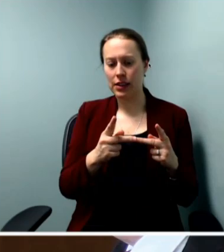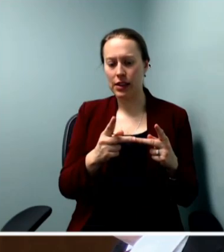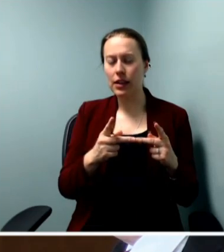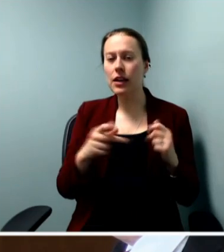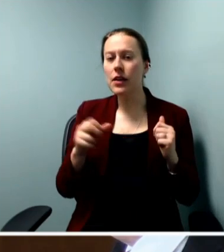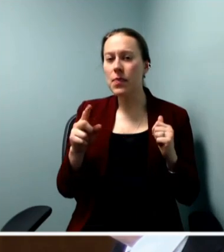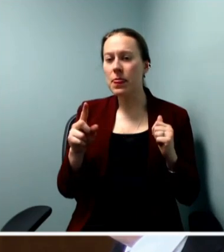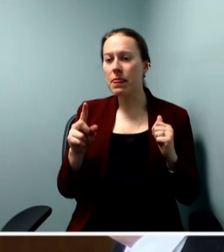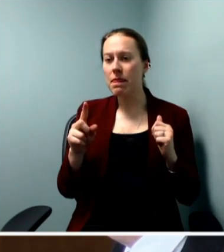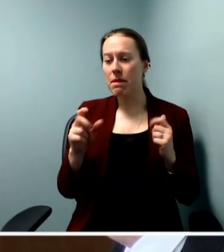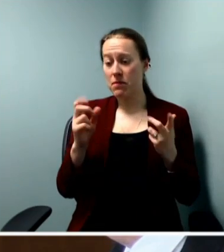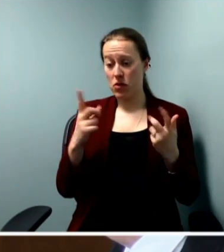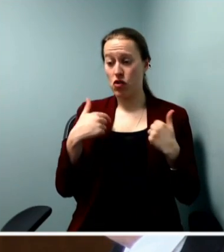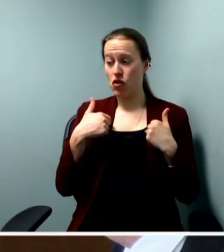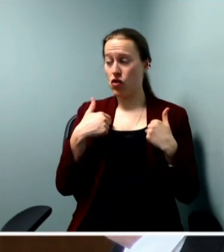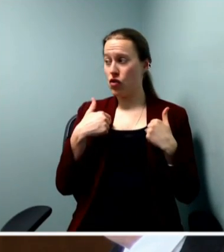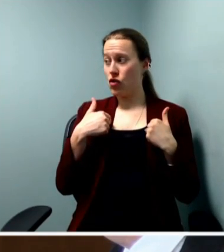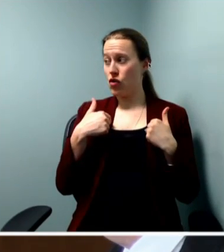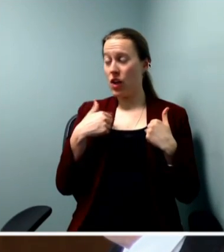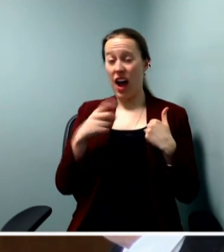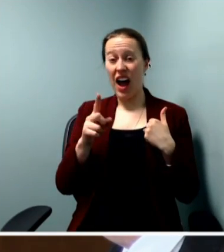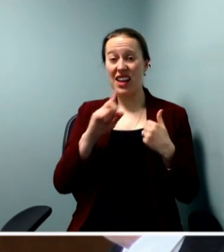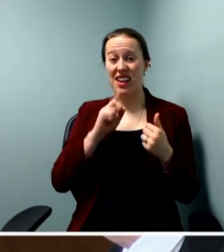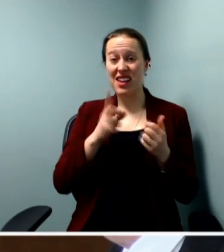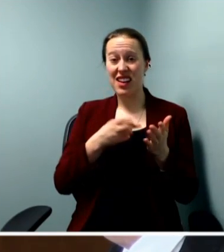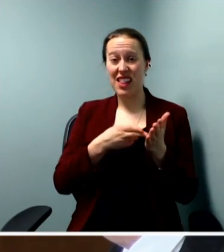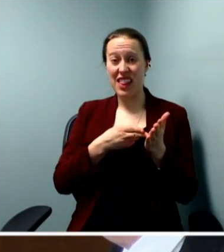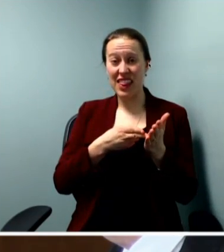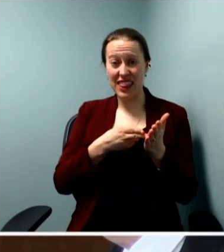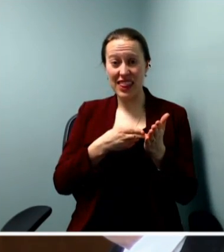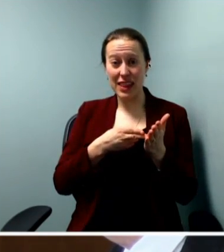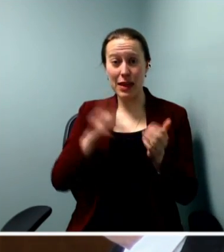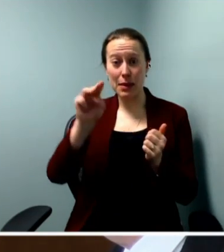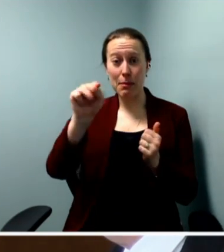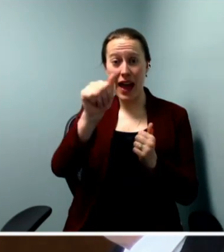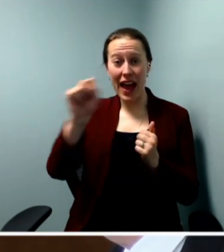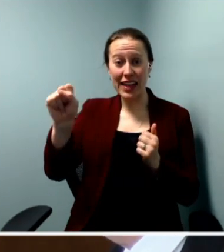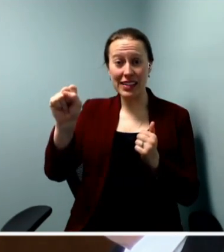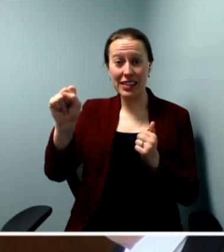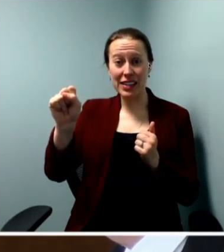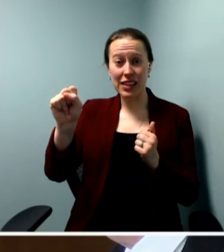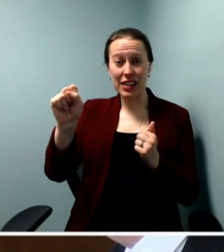so I had to literally fuckin' kick the door in at Mass MoCA! It's not acceptible!